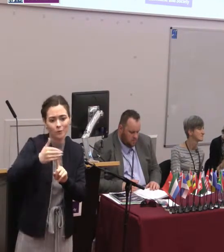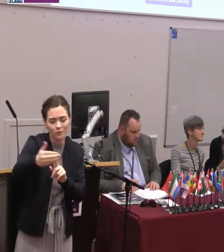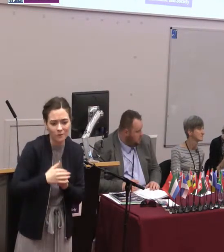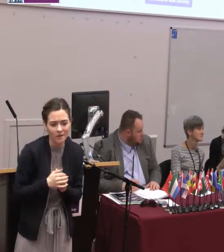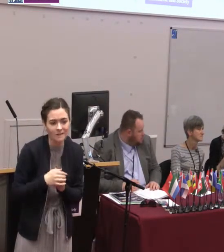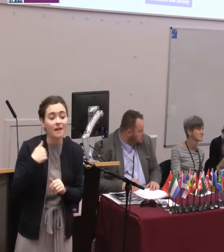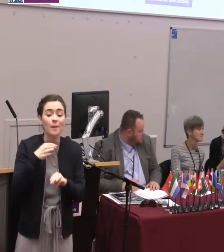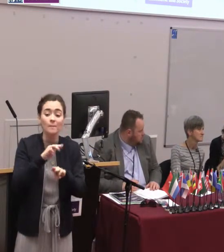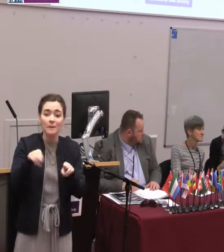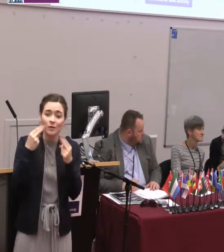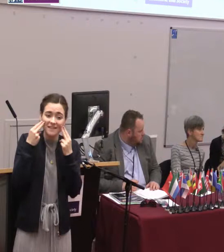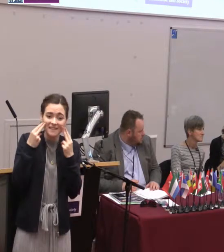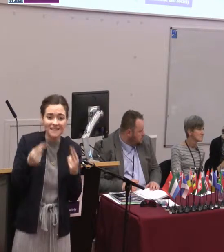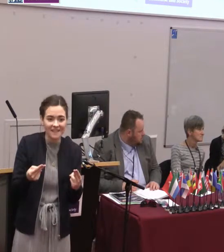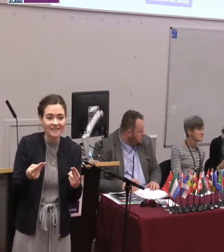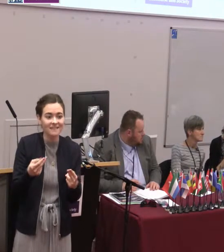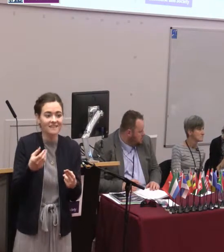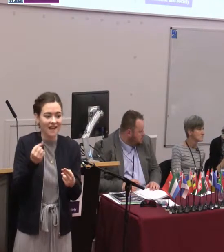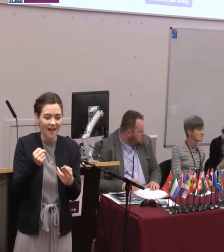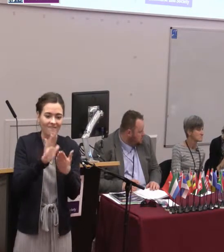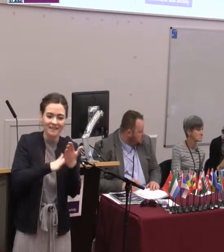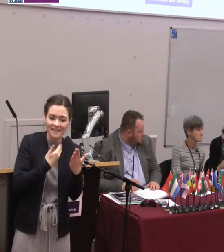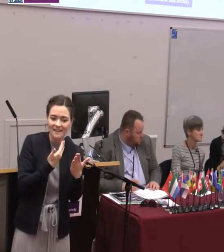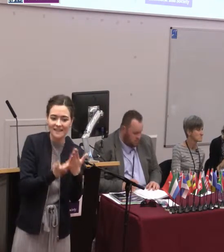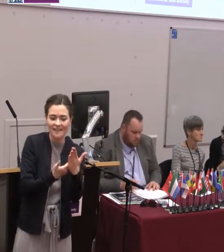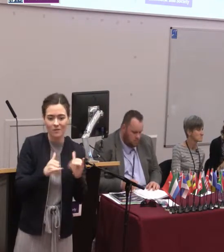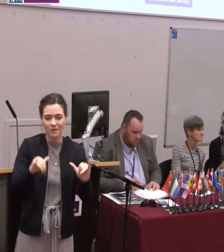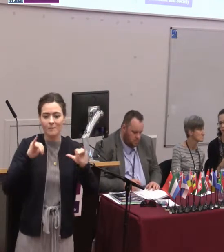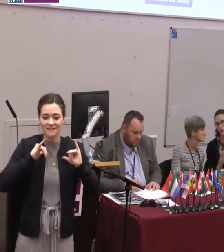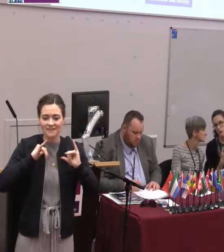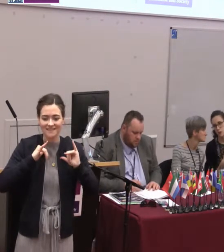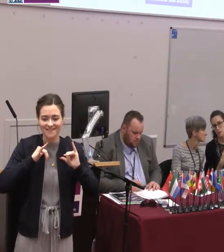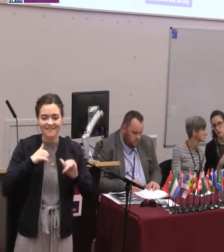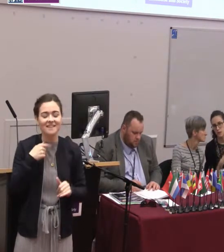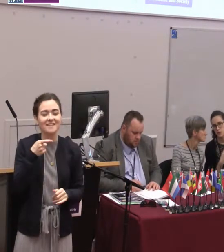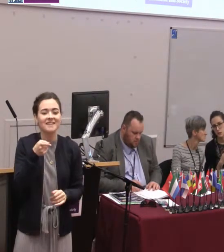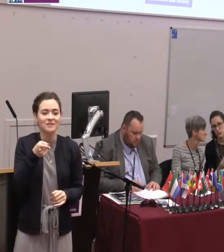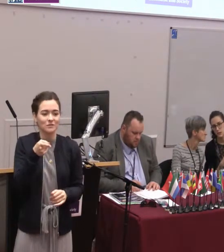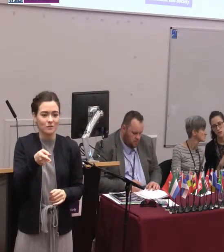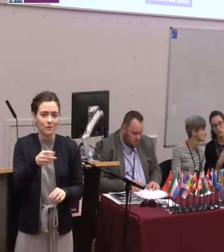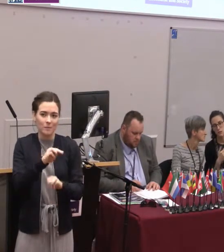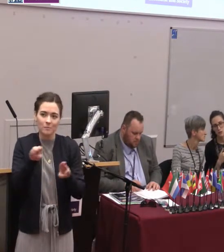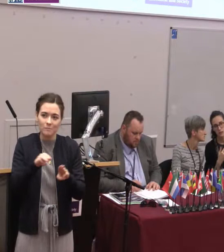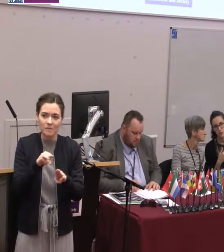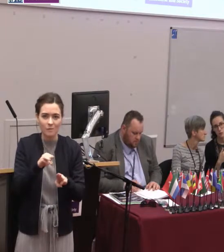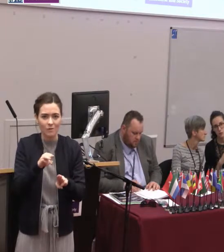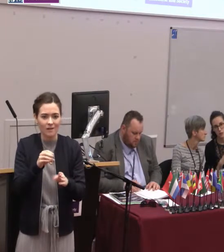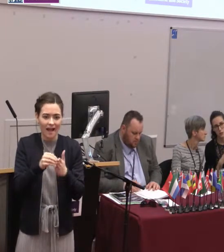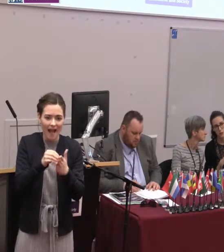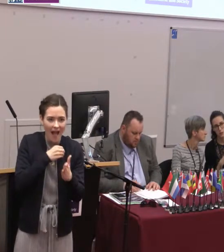And people need to have the legal capacity so that people have to listen to them.